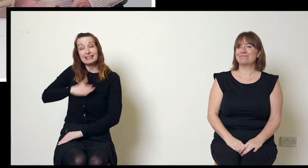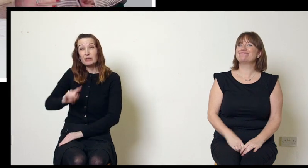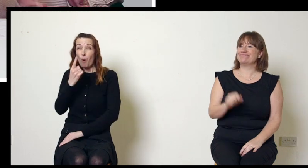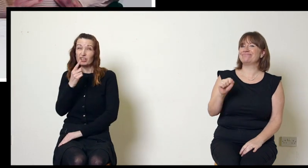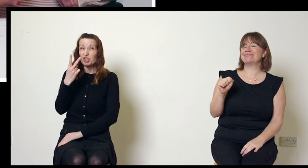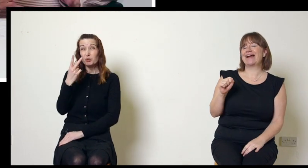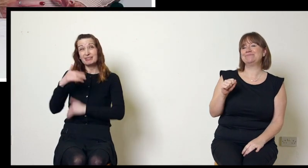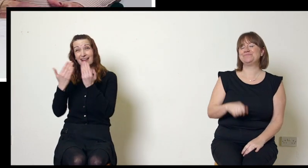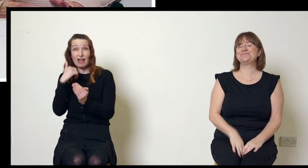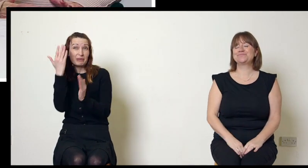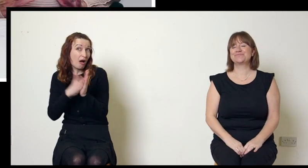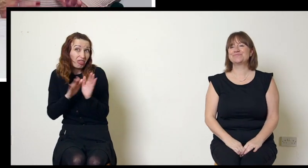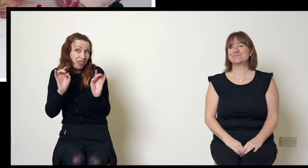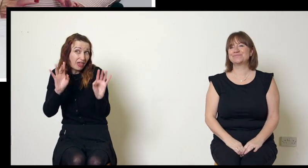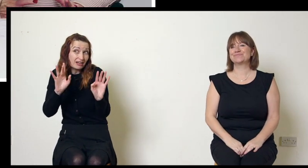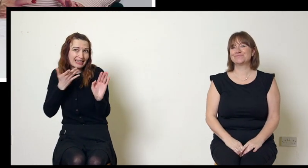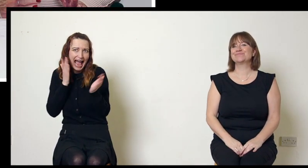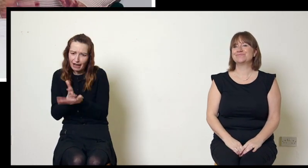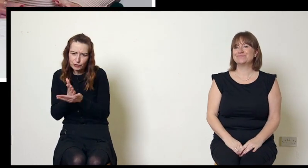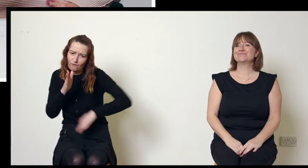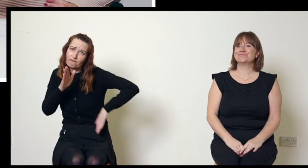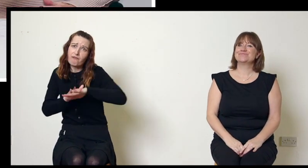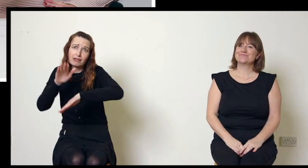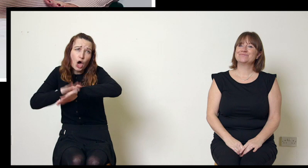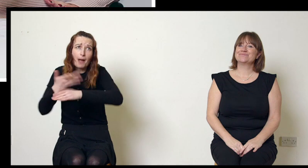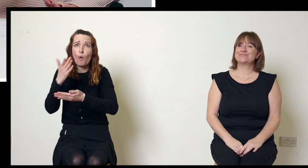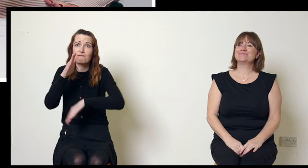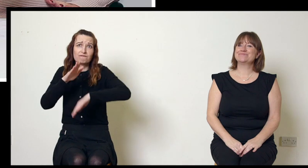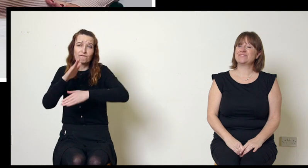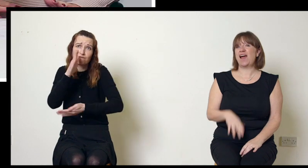It doesn't have to be a full time or a full part time position. Yeah. You know,